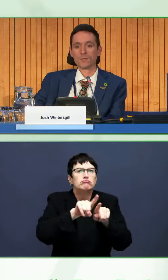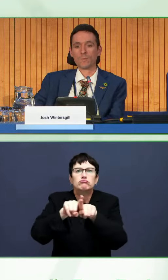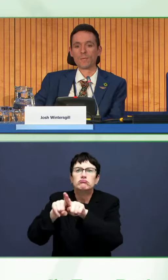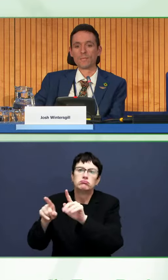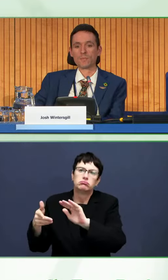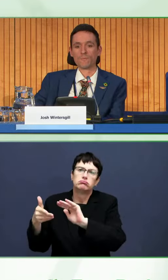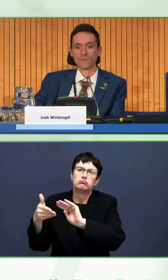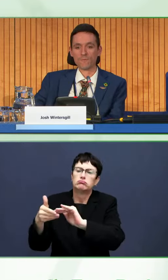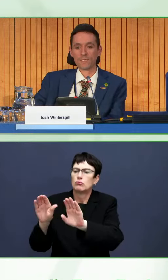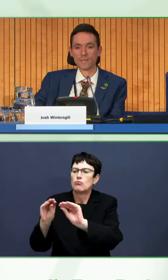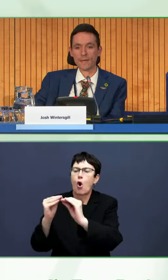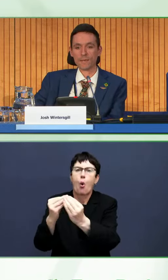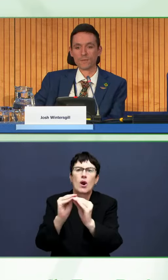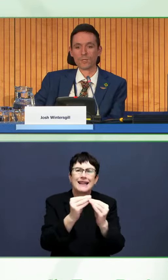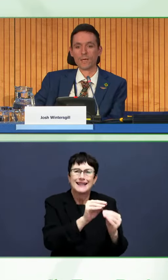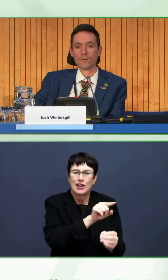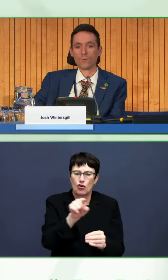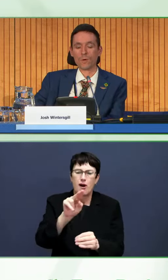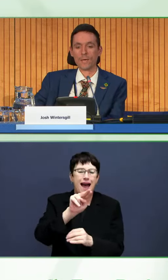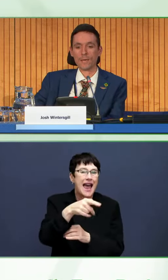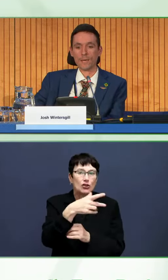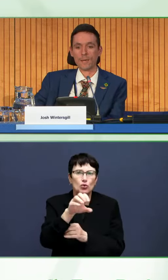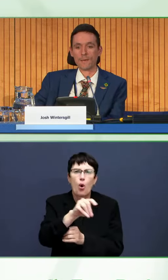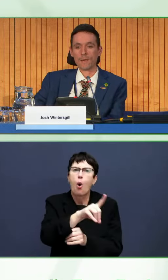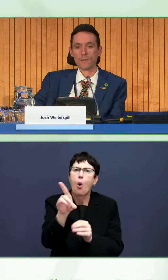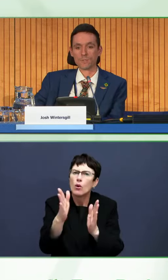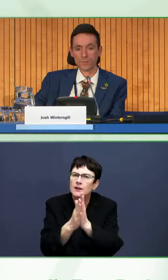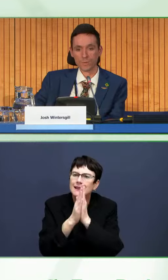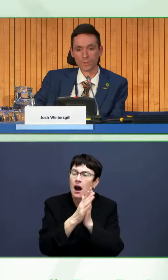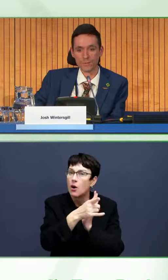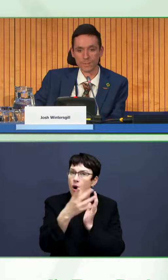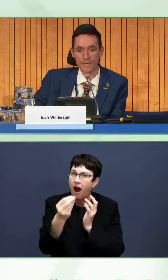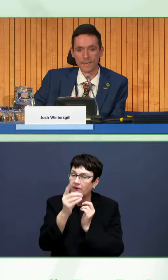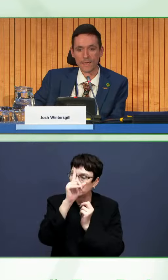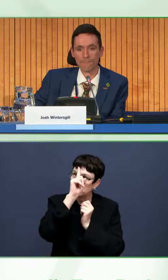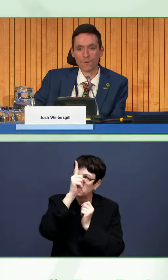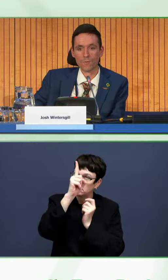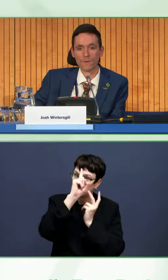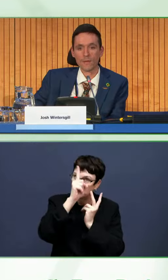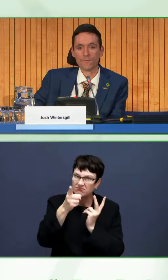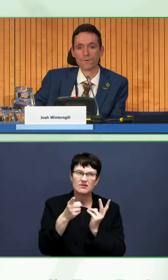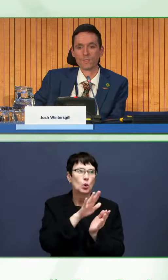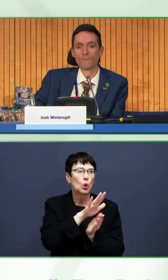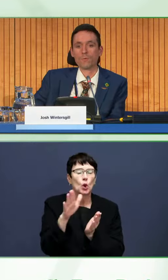So please share your solutions and get involved through the website.